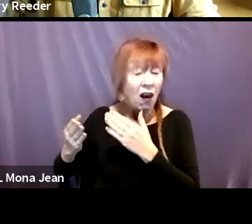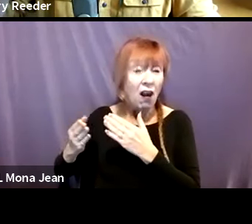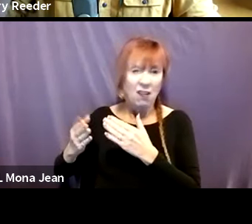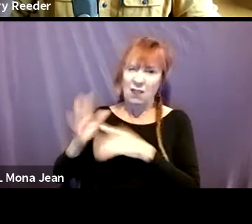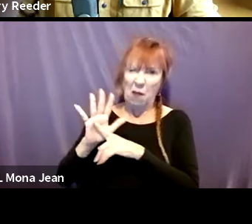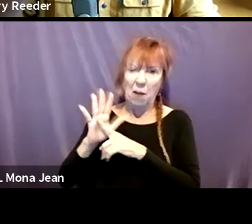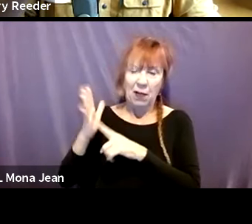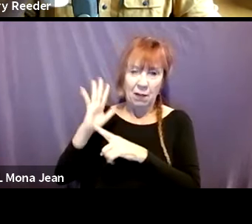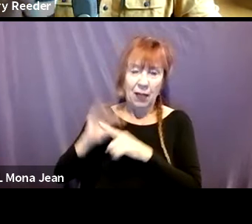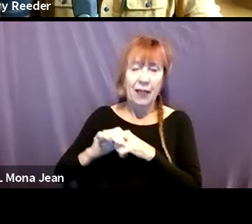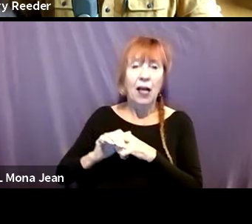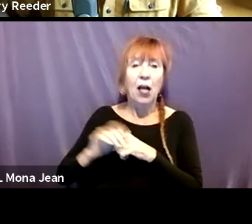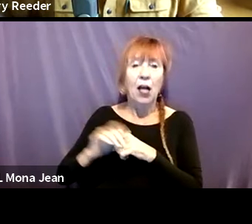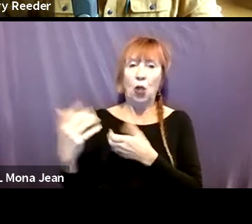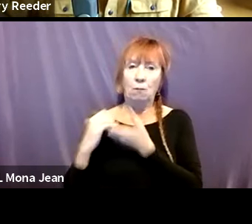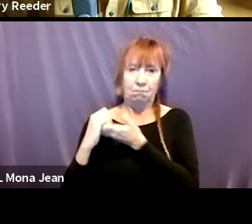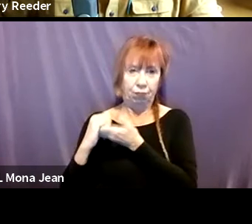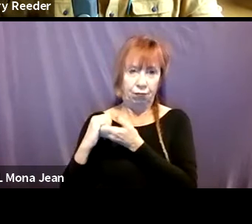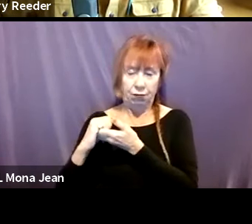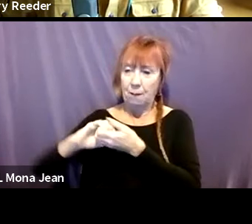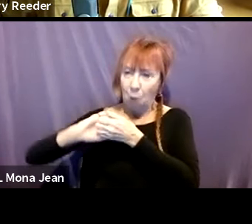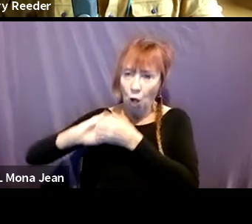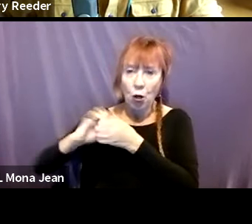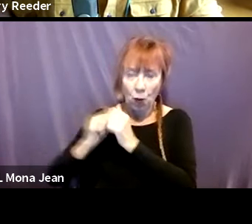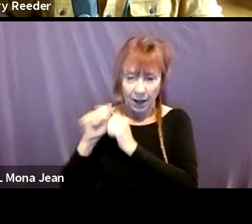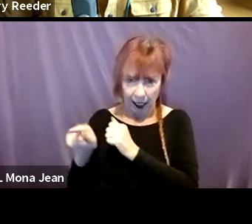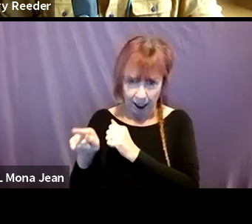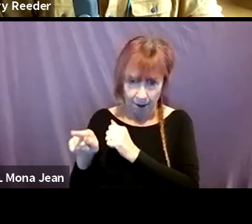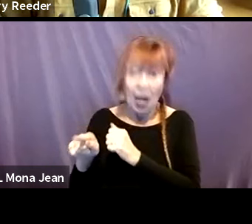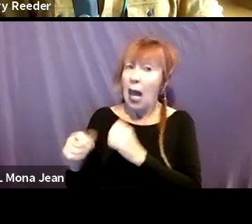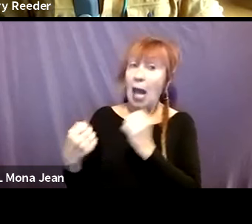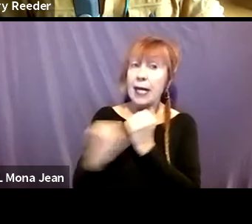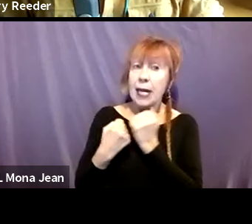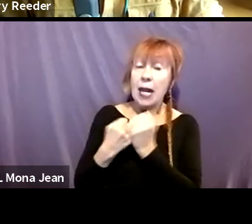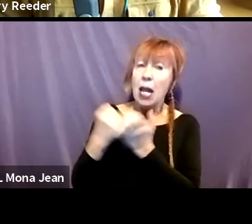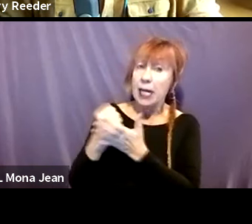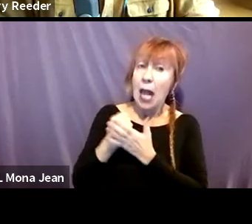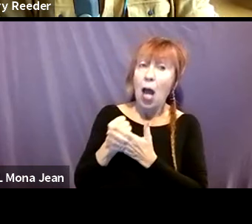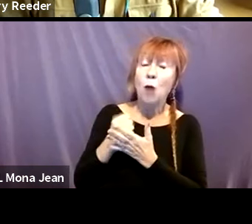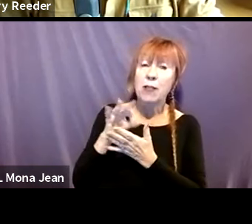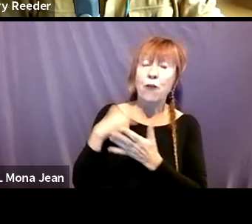And so we coupled with him. So that definitely helps, is to have someone, you know,